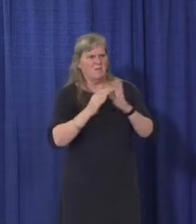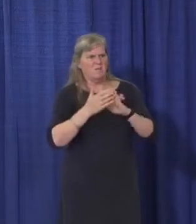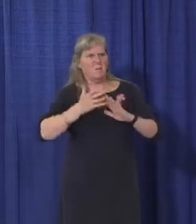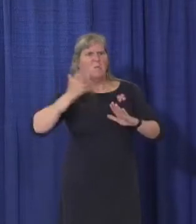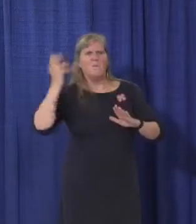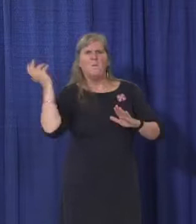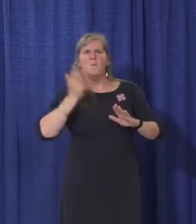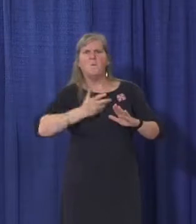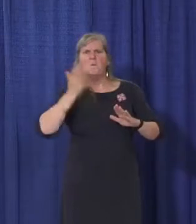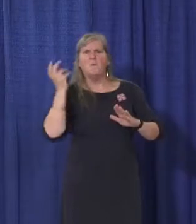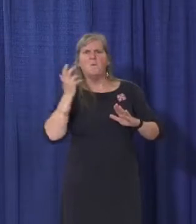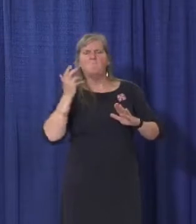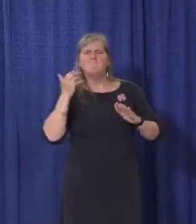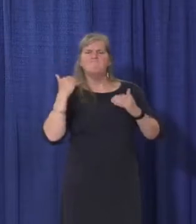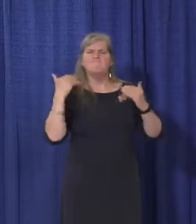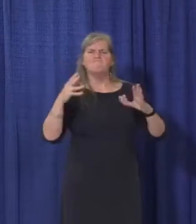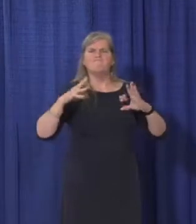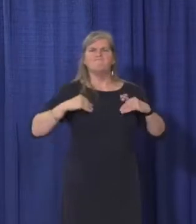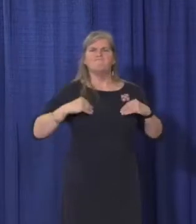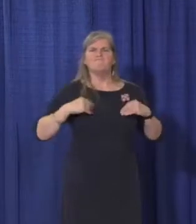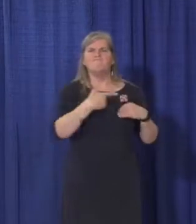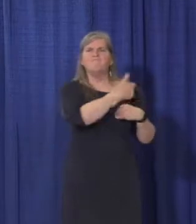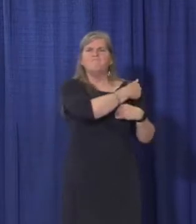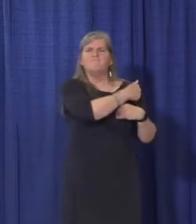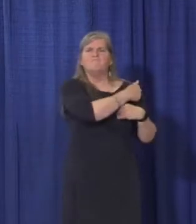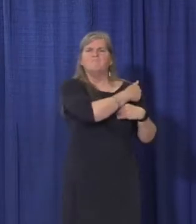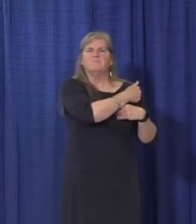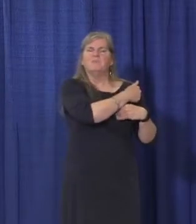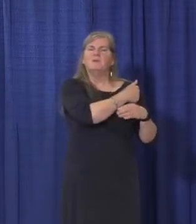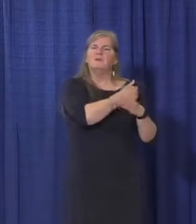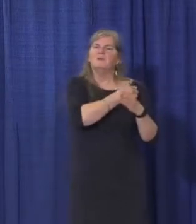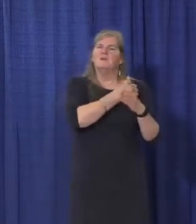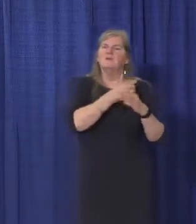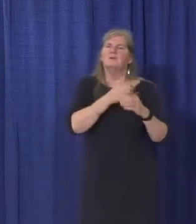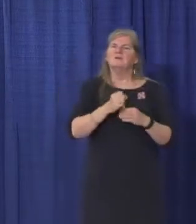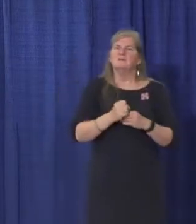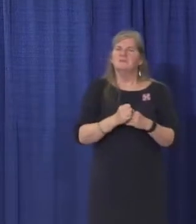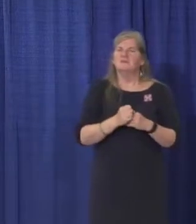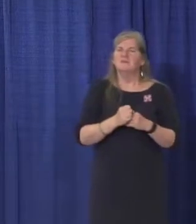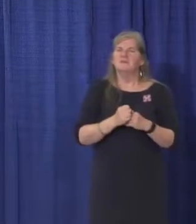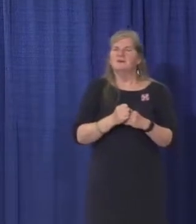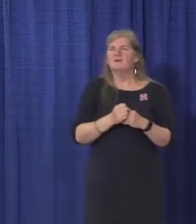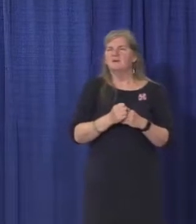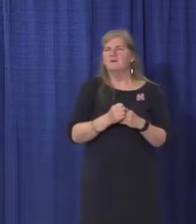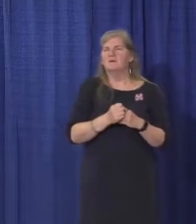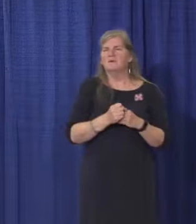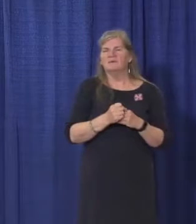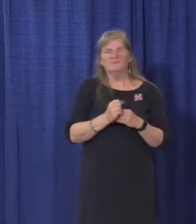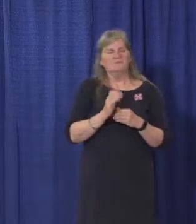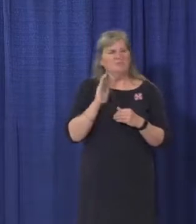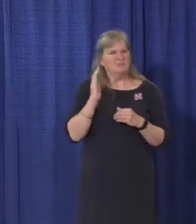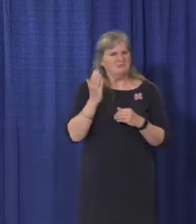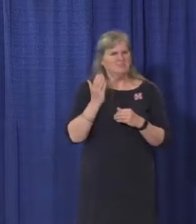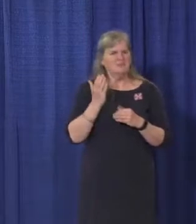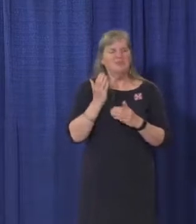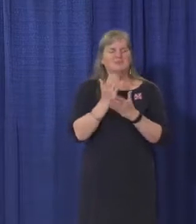affect our community. There is already some answer to